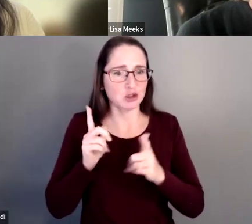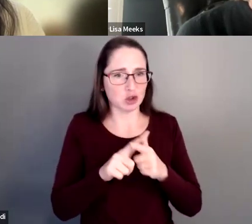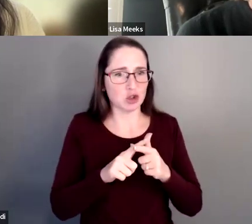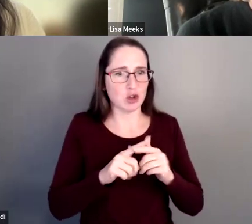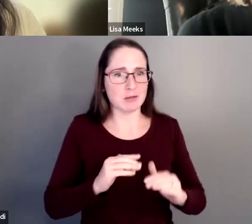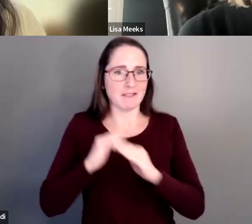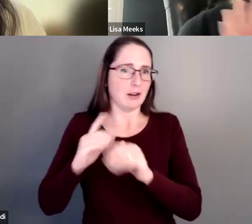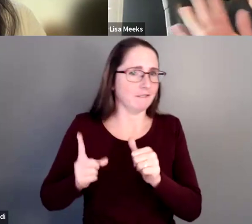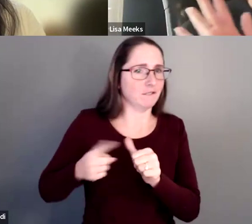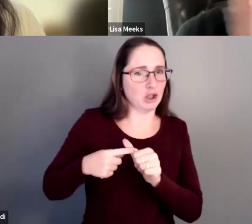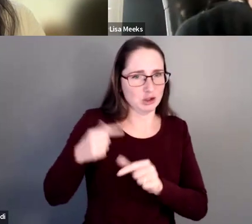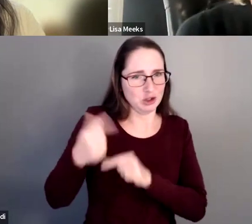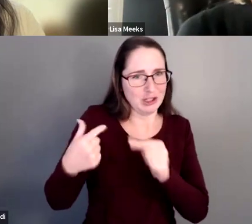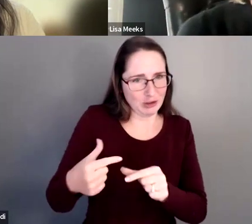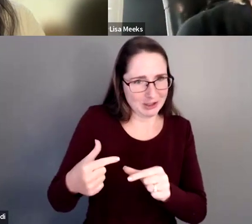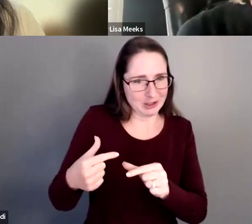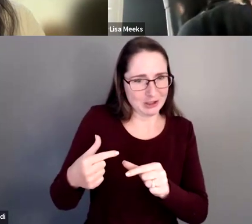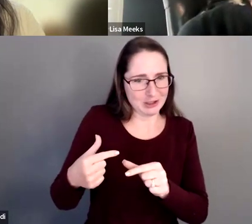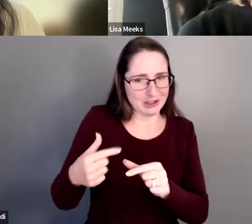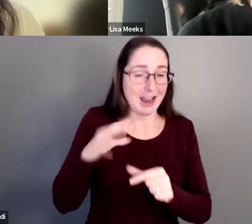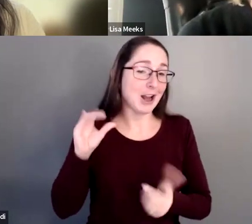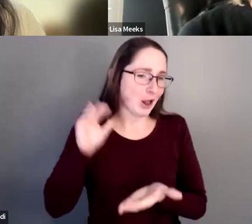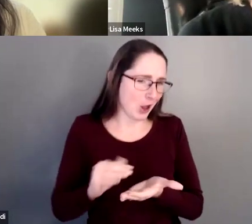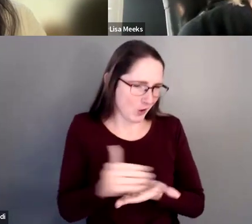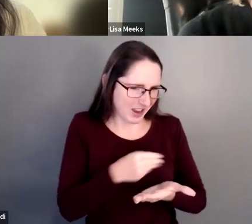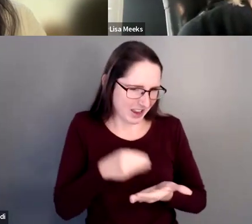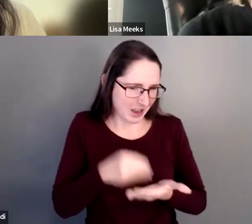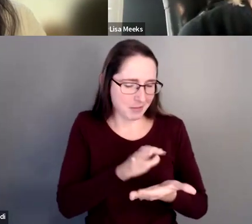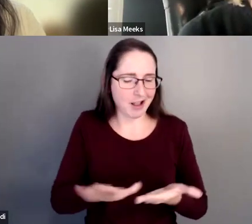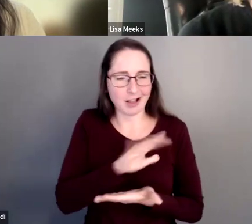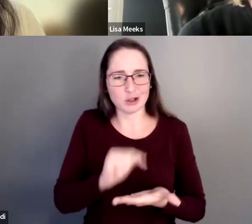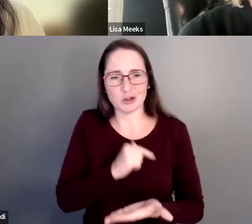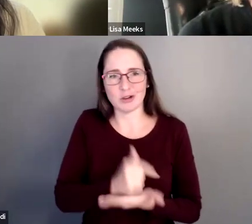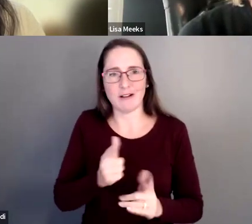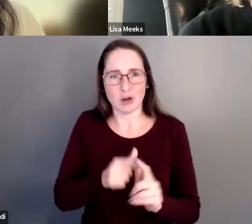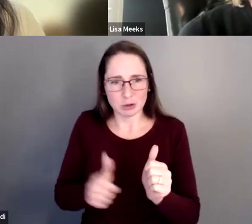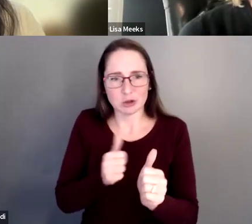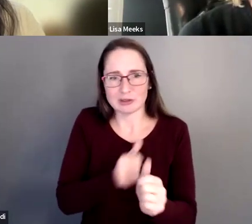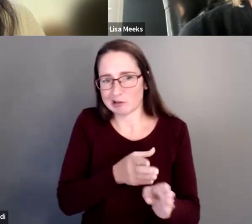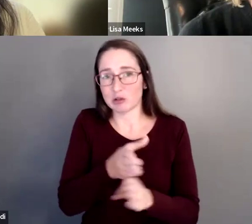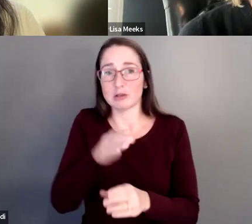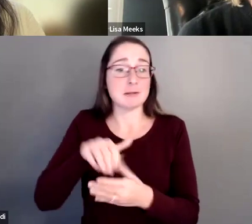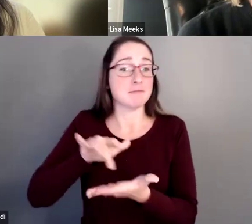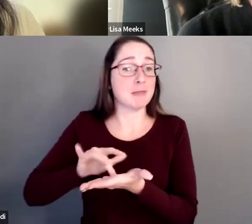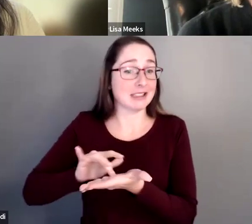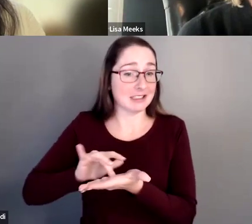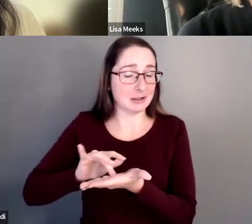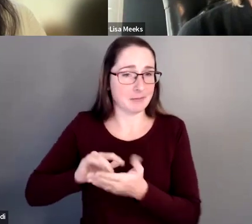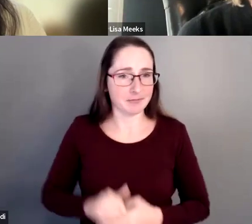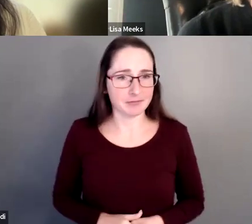focuses on eliminating barriers that prevent first generation and low-income college graduates from pursuing careers in